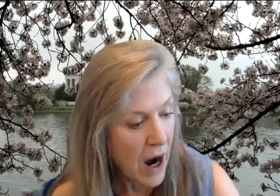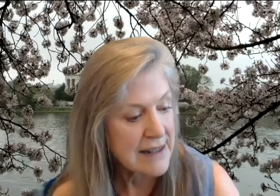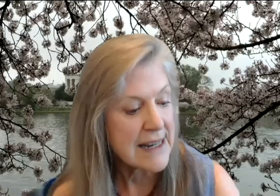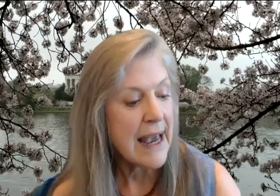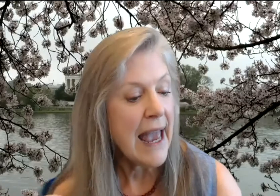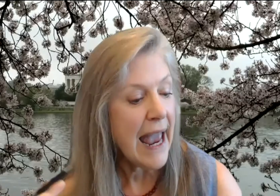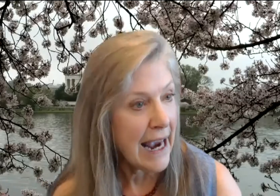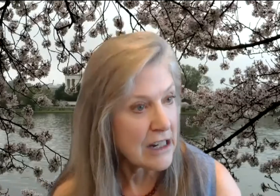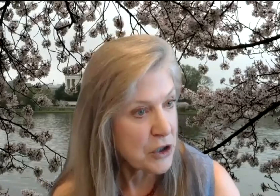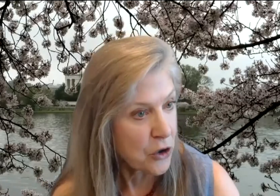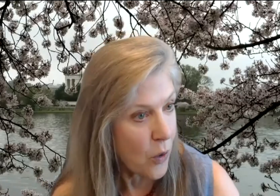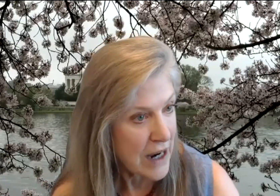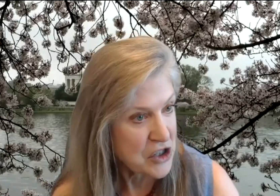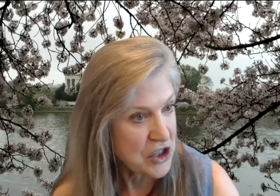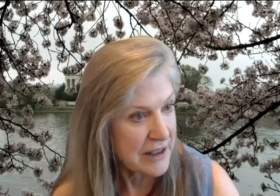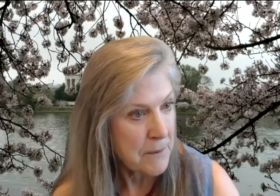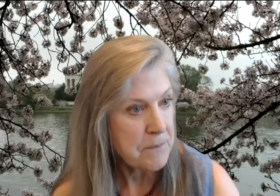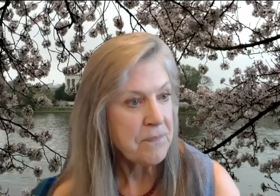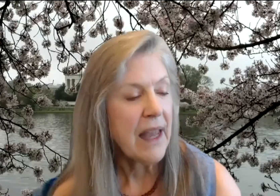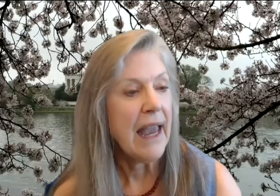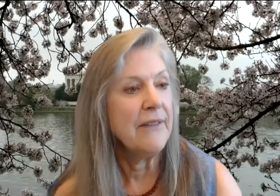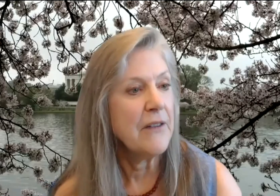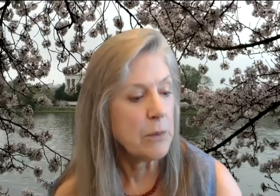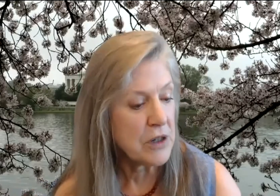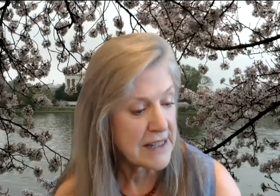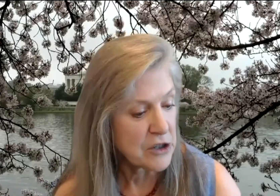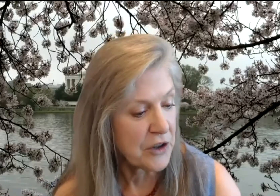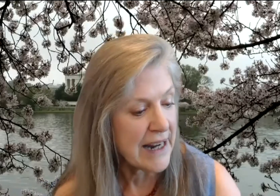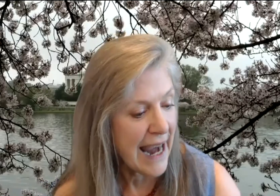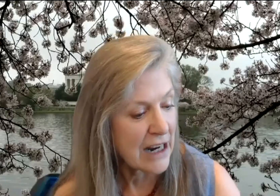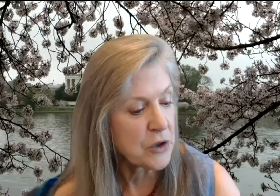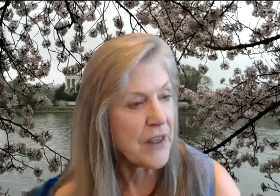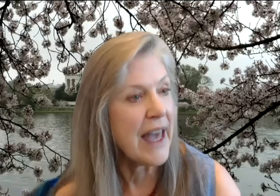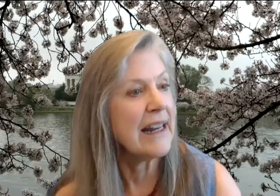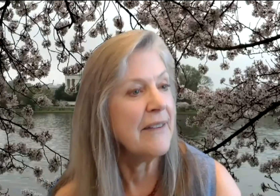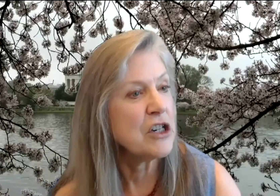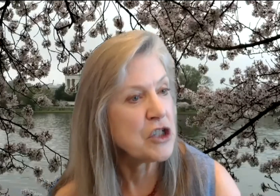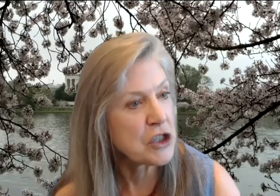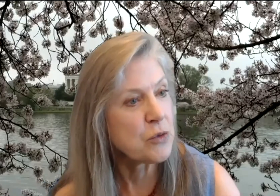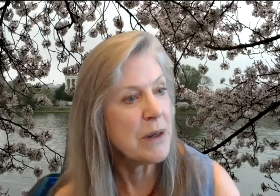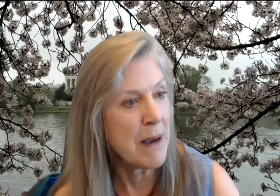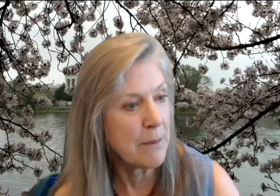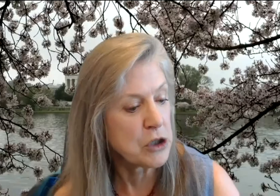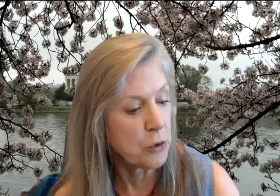want; ask your question; and then the presenter can answer that. And then just remember to